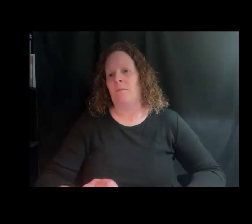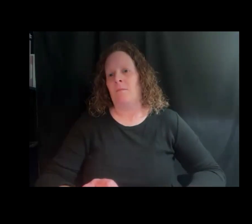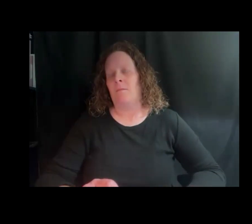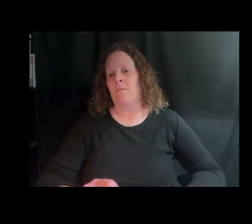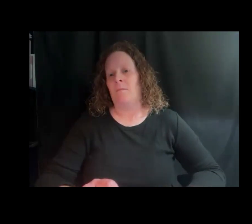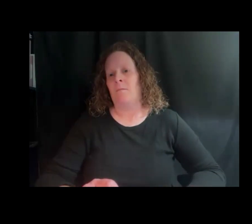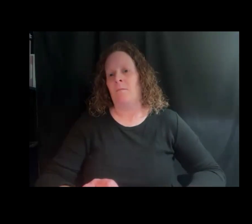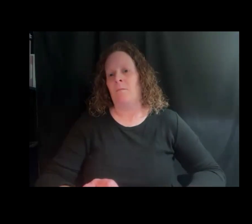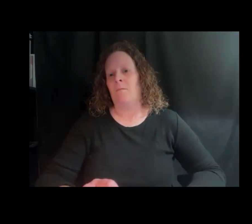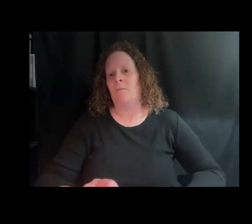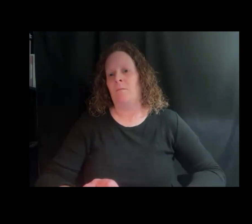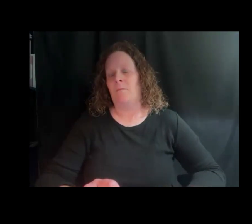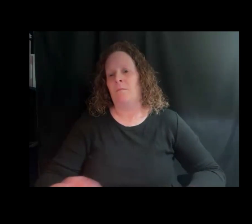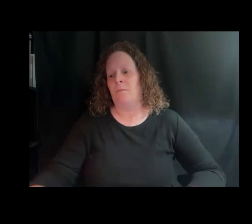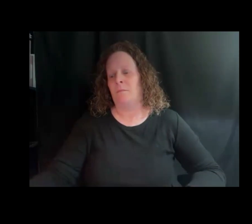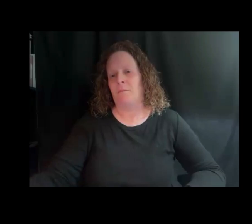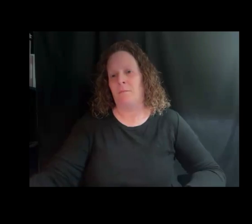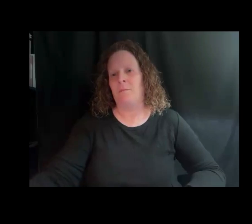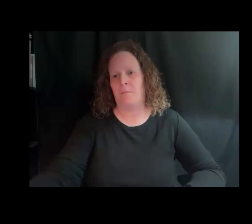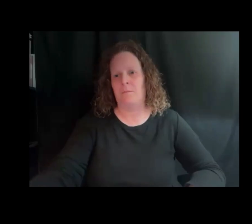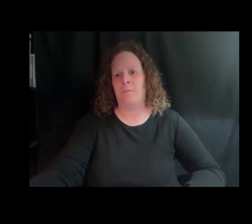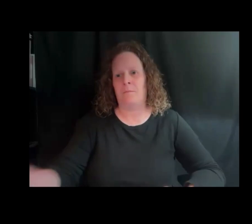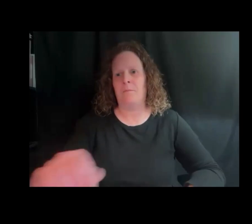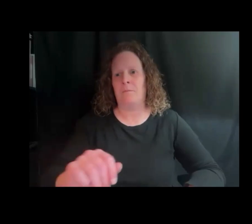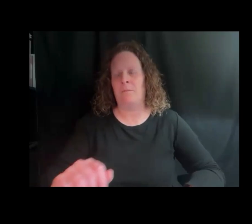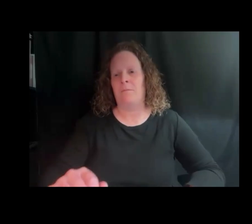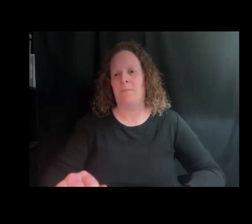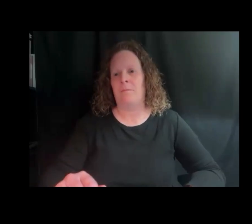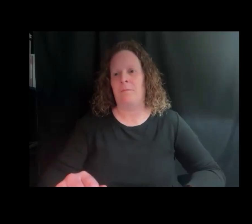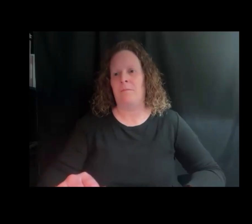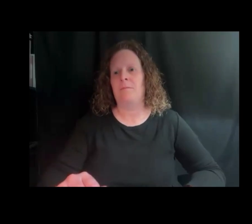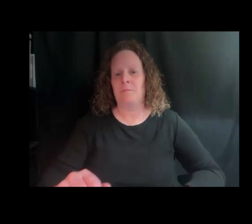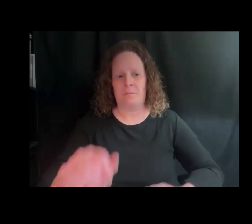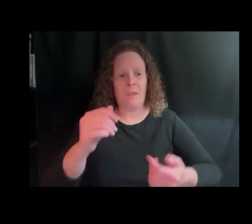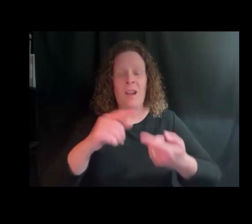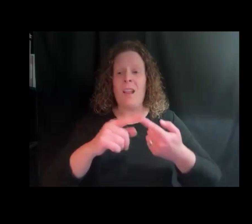and they will be much better able to successfully